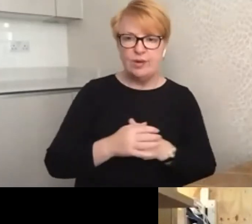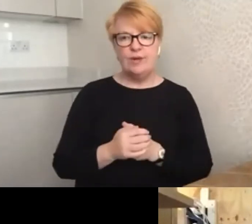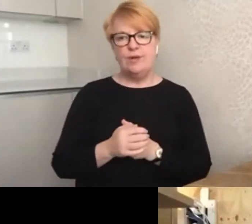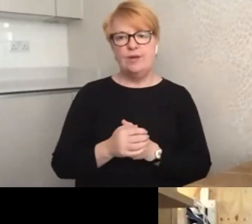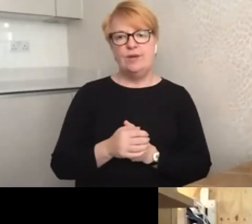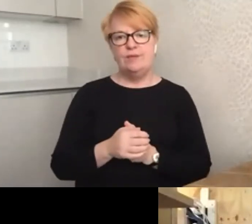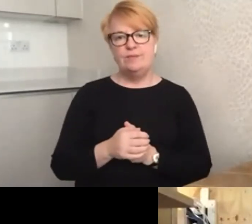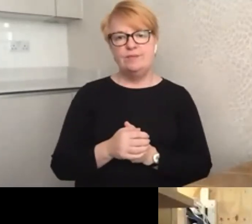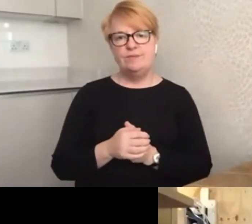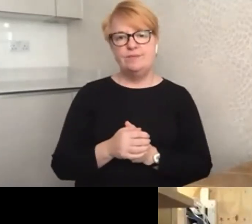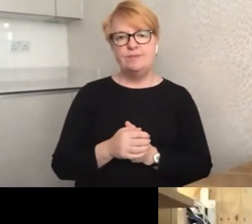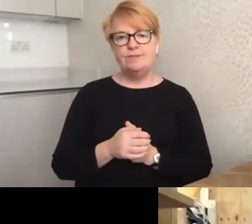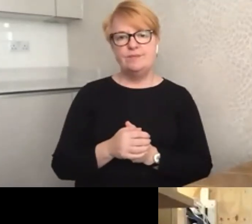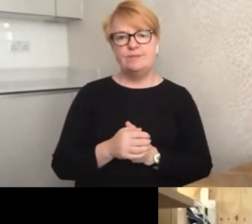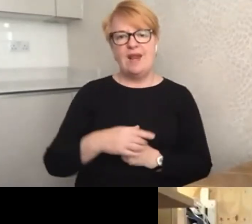I mean, that's why, that's why you commission artists to do it,